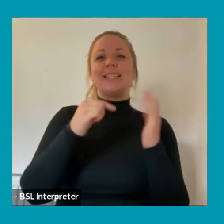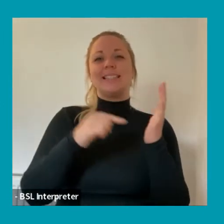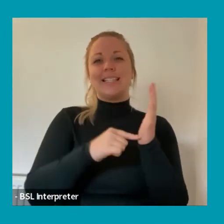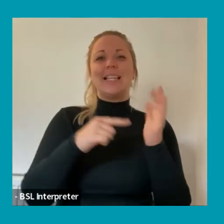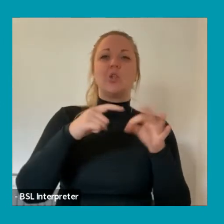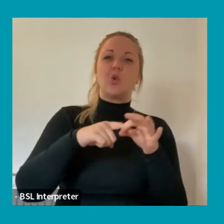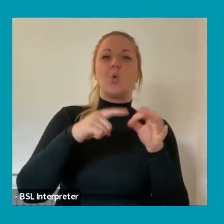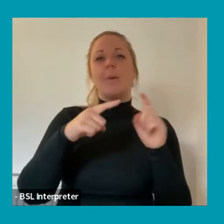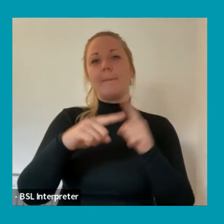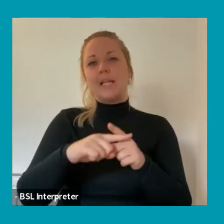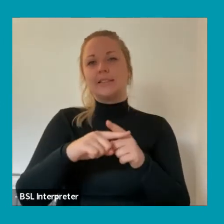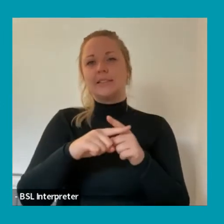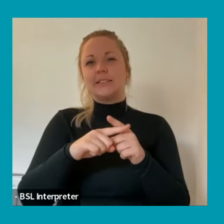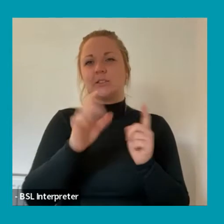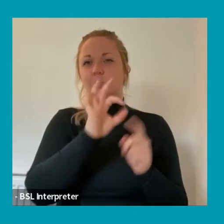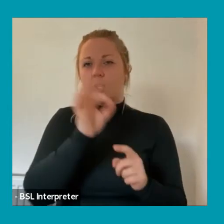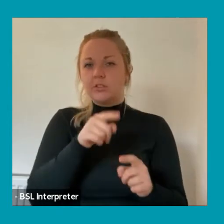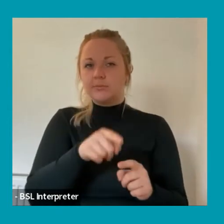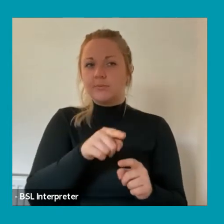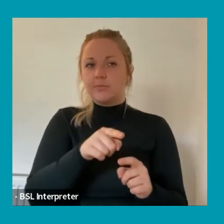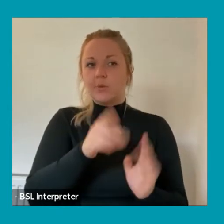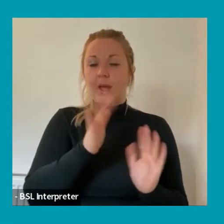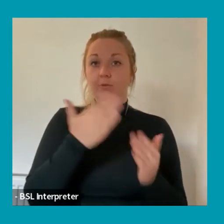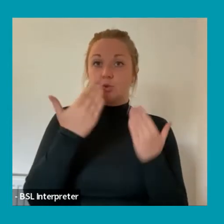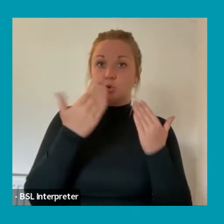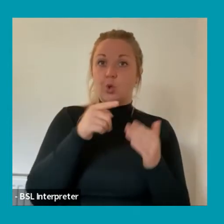Are they showing that they're supportive of that community?